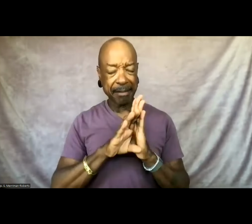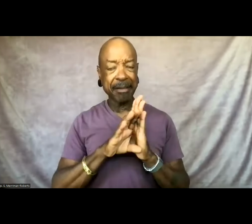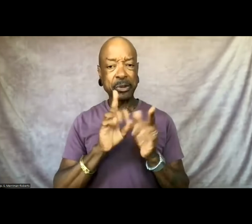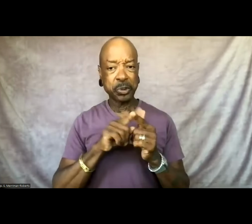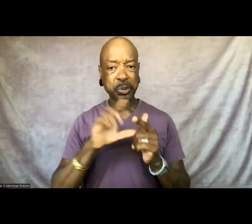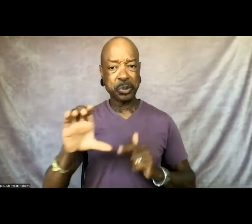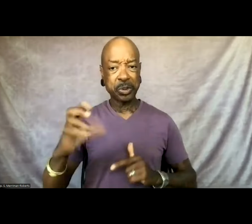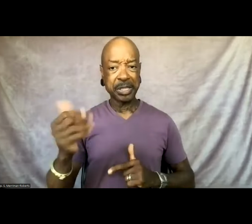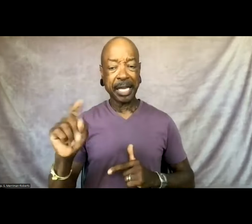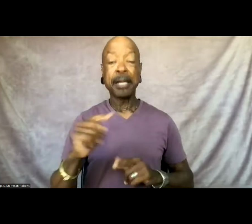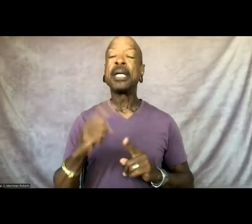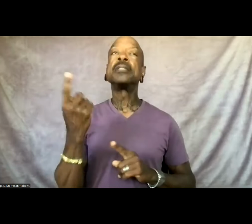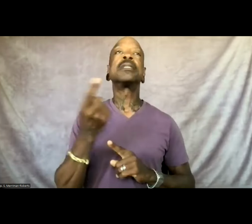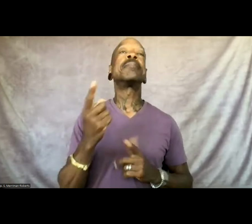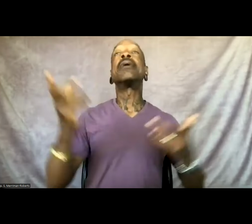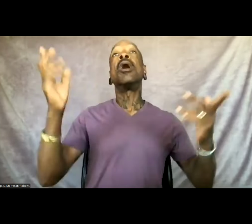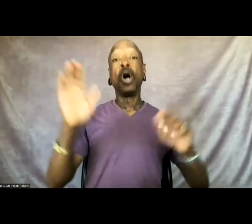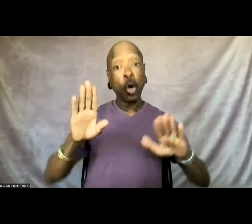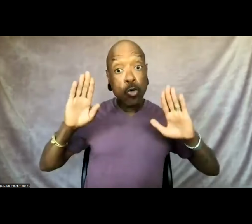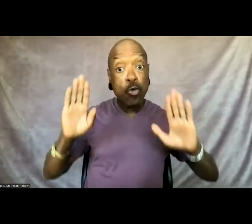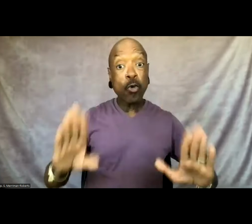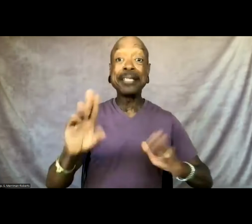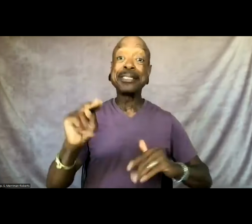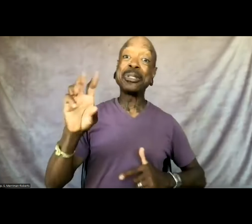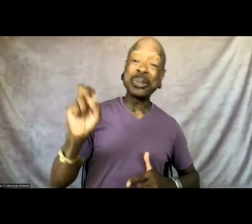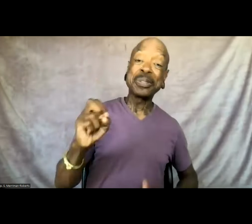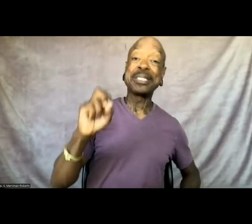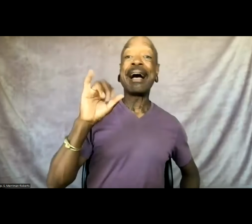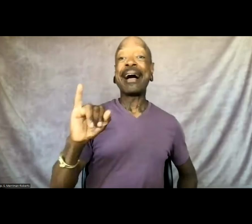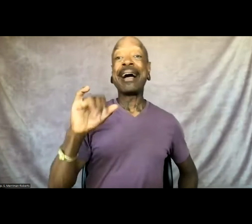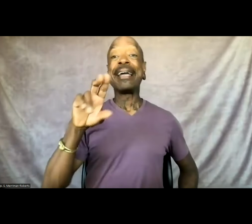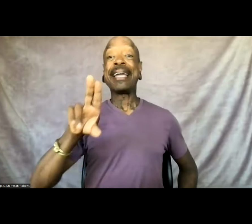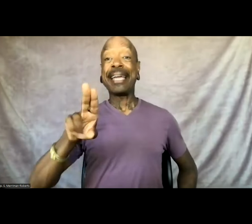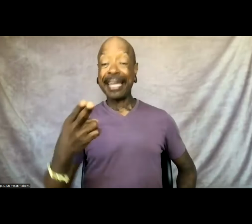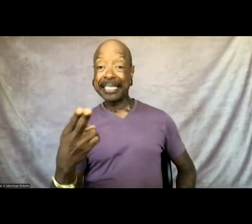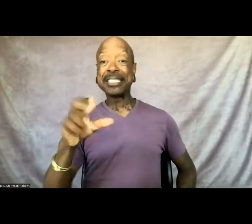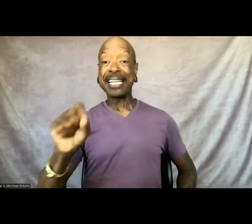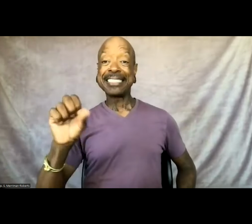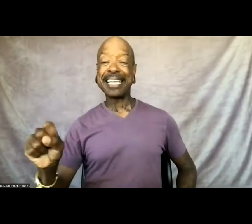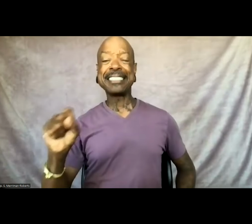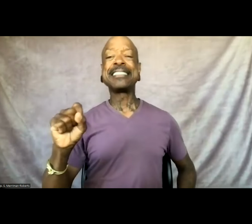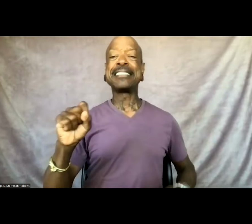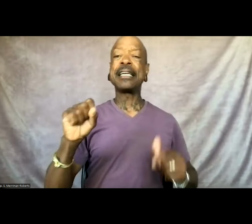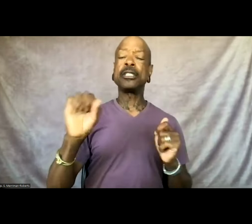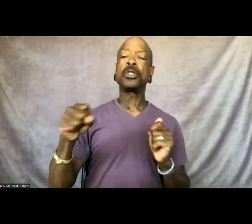chat. There's no picture here and I don't know how to put a